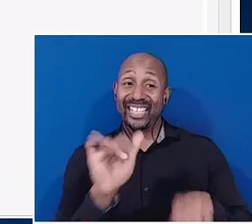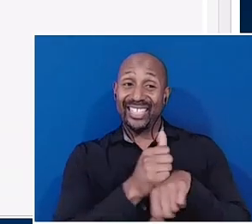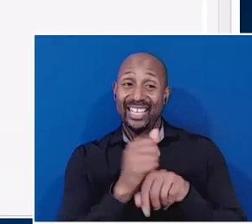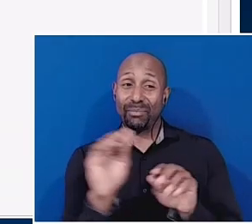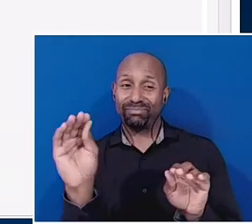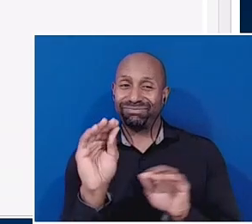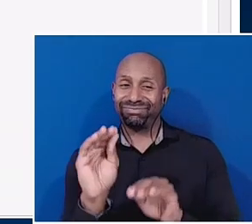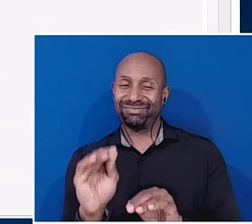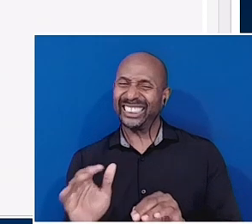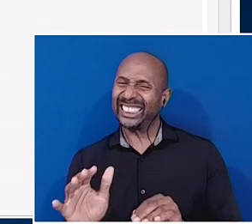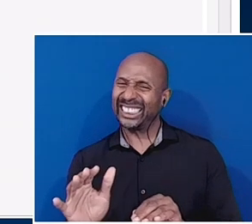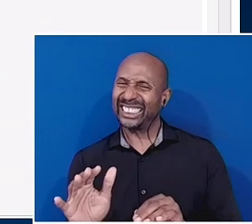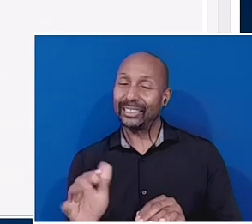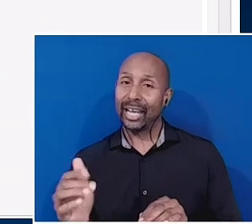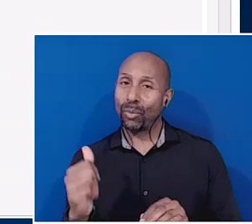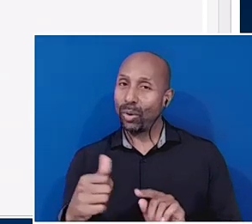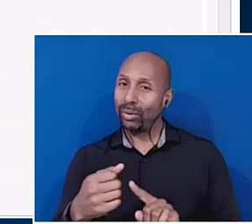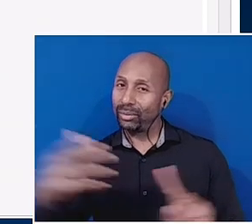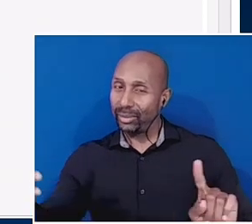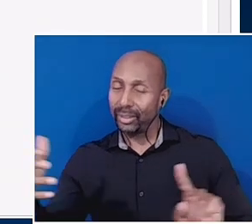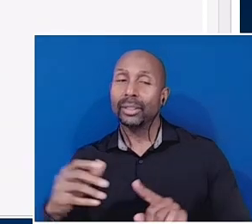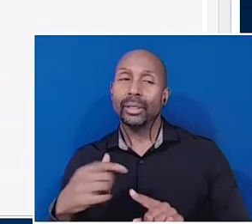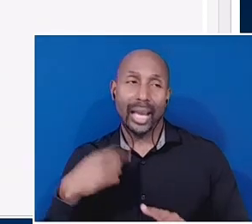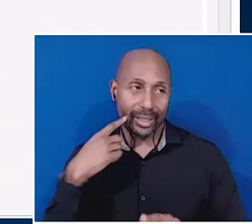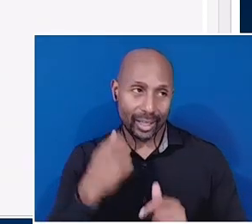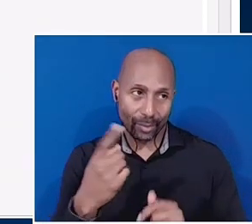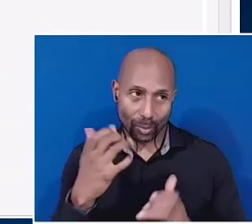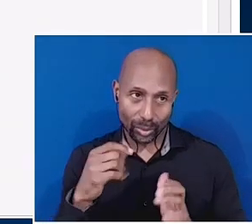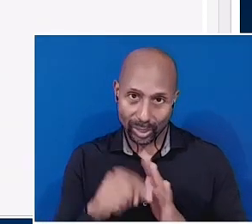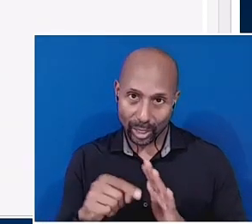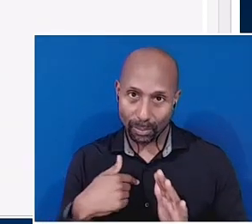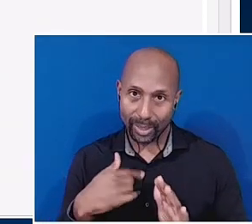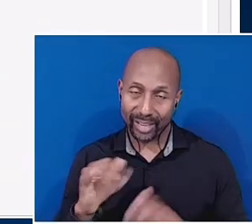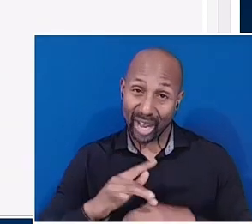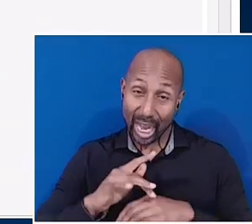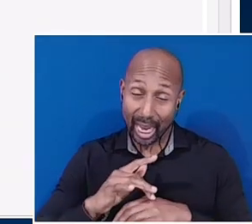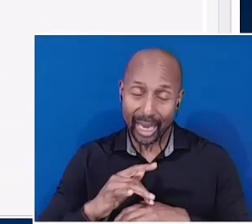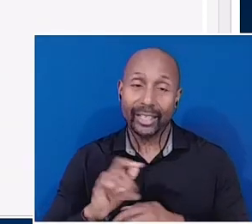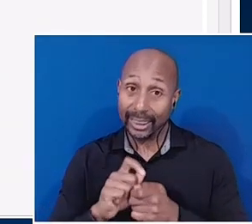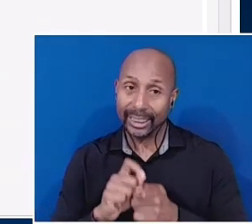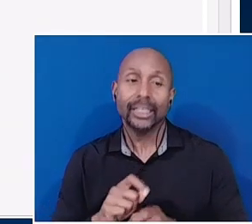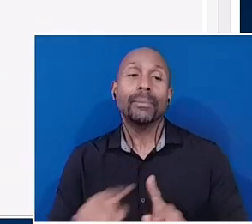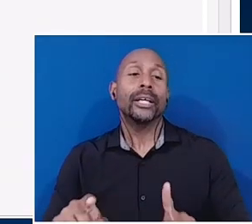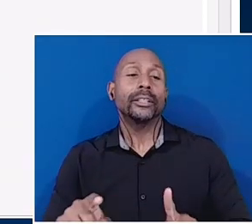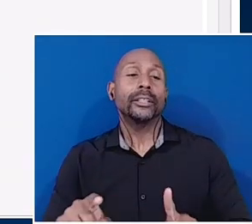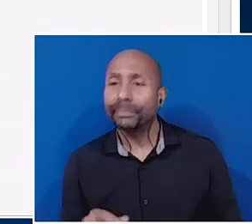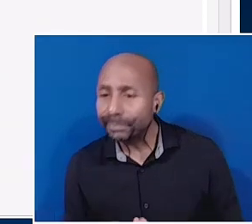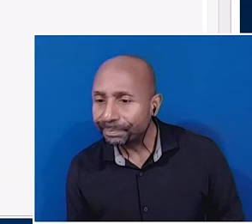then can submit the language to see the formatting. But on, Jillian's point, I think it is really important to be able to